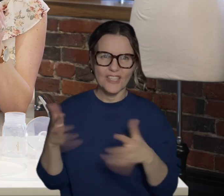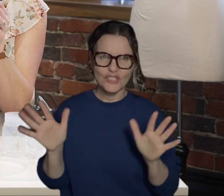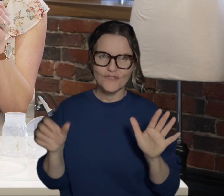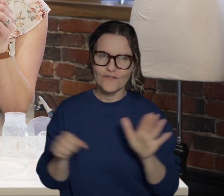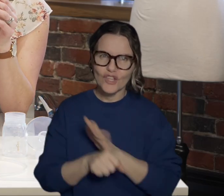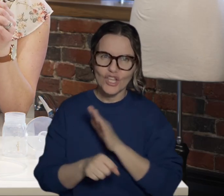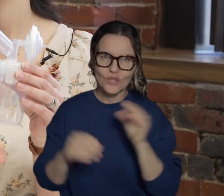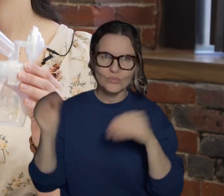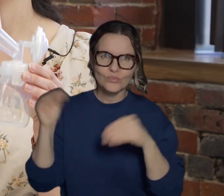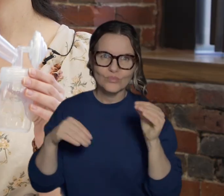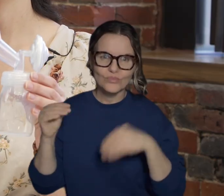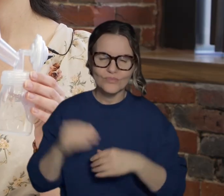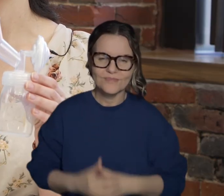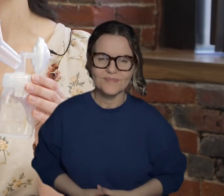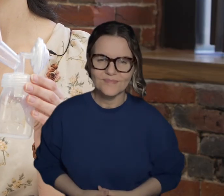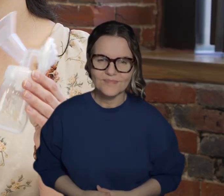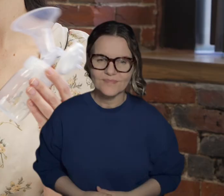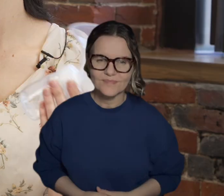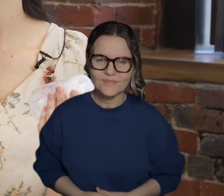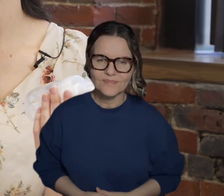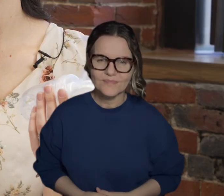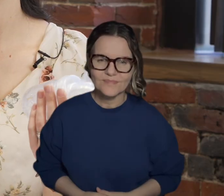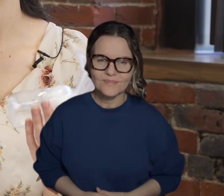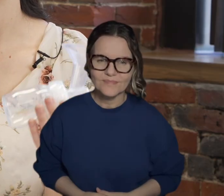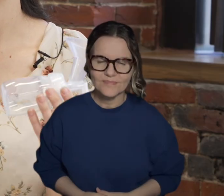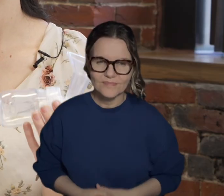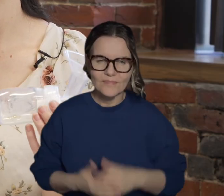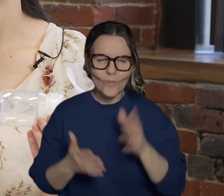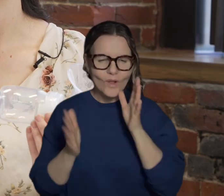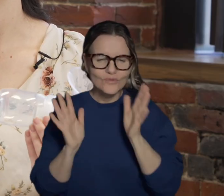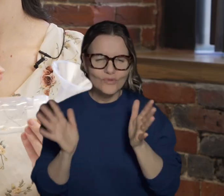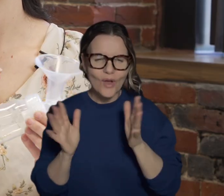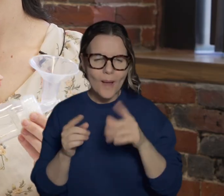this and I like to go bottom to top when we go through assembly I'll also talk about some of